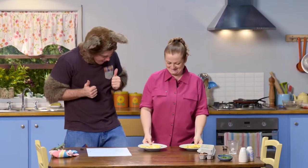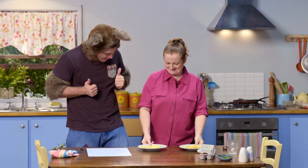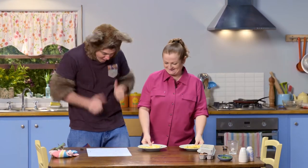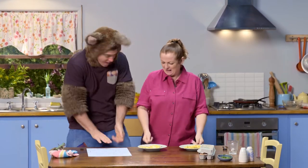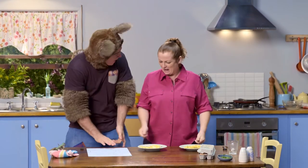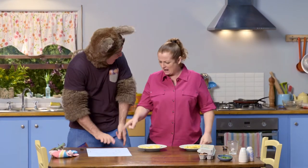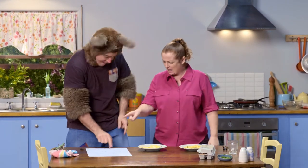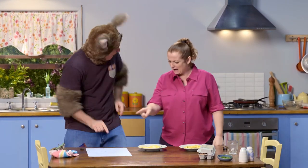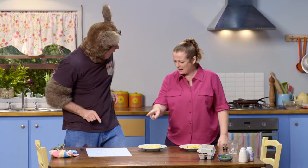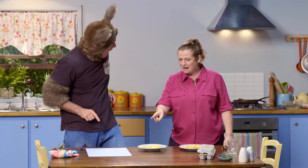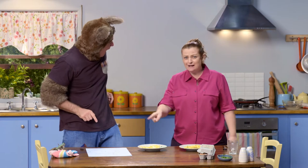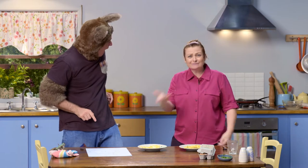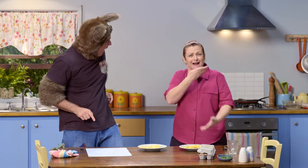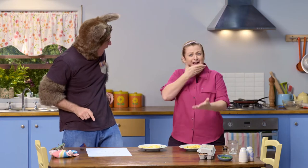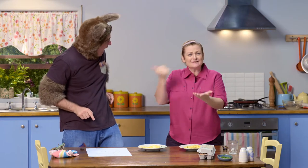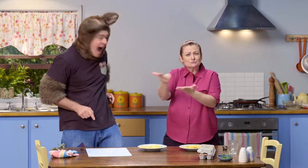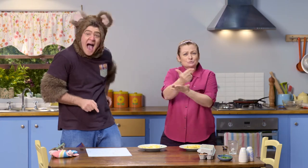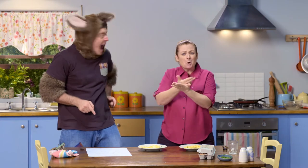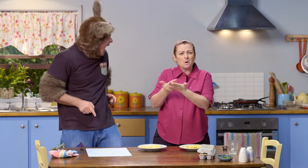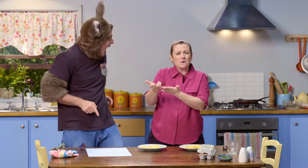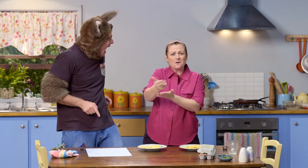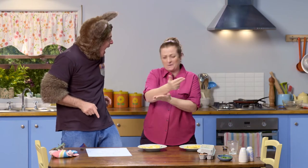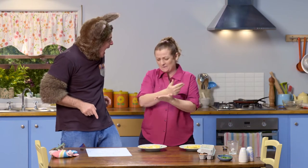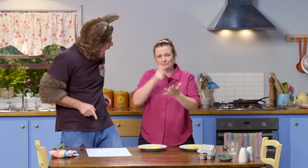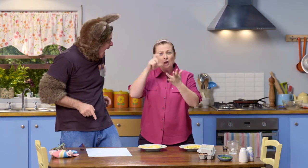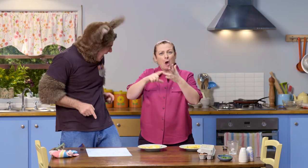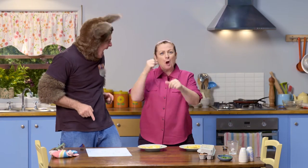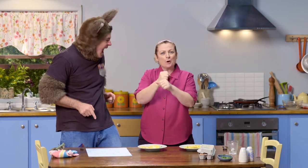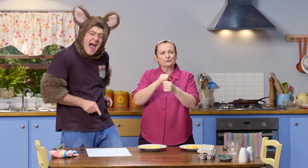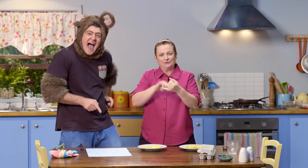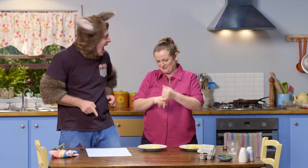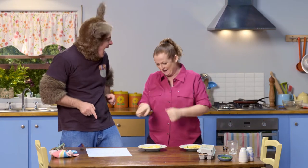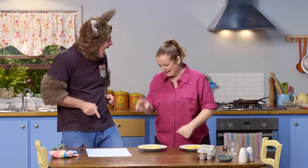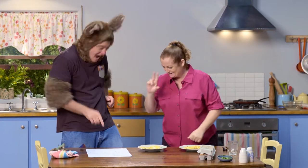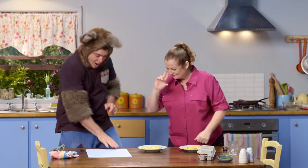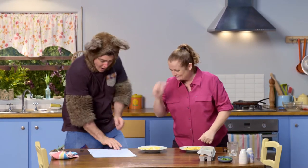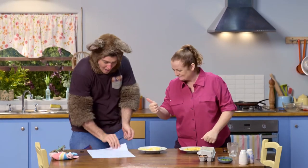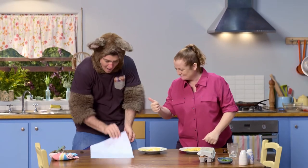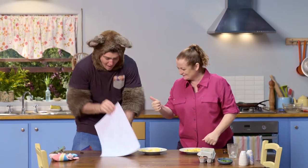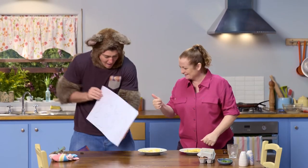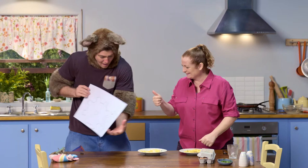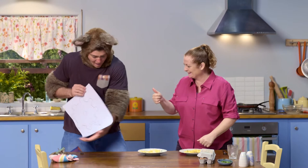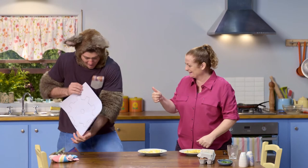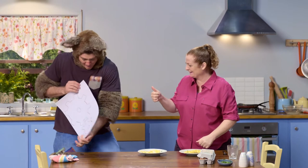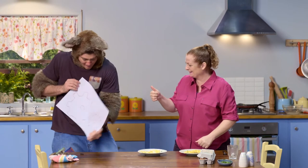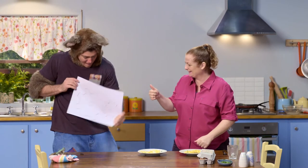Sally, look. What a lovely drawing of the cogs. Yeah. Look.